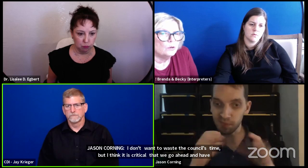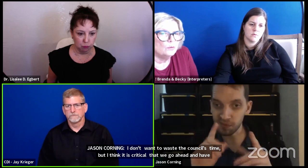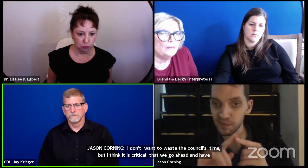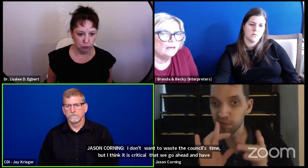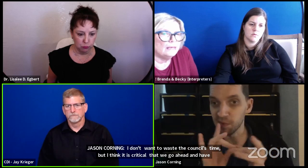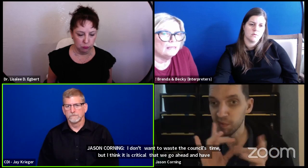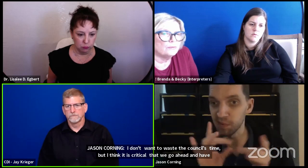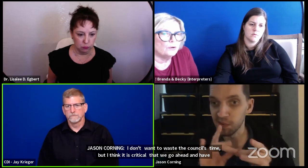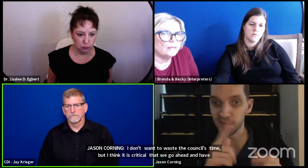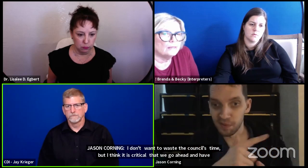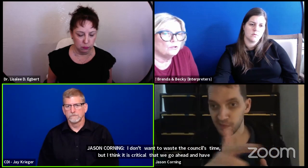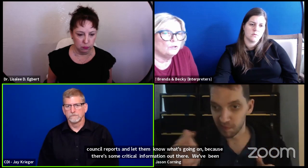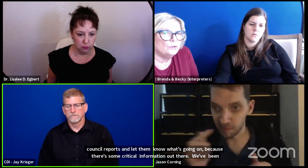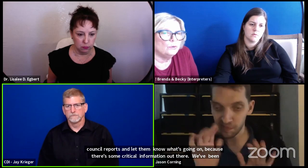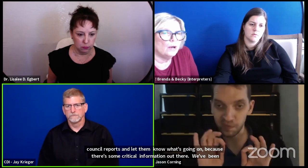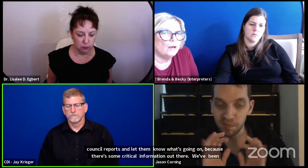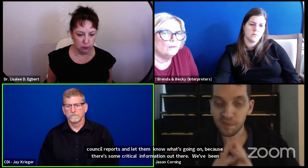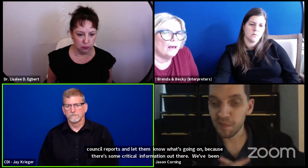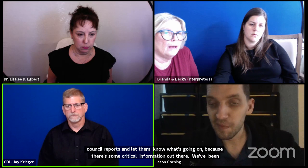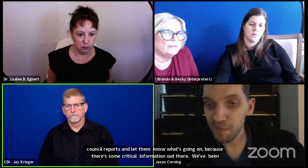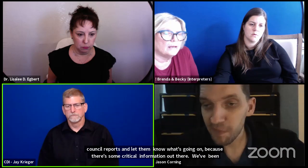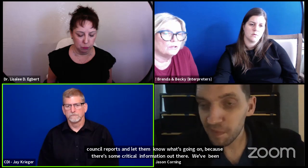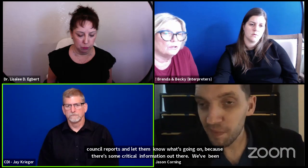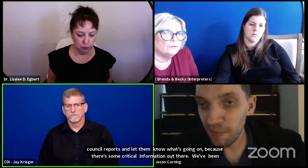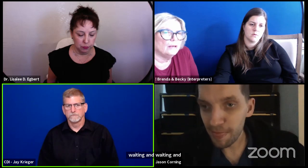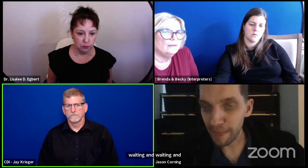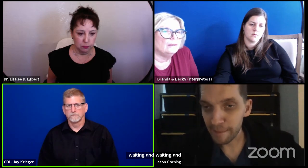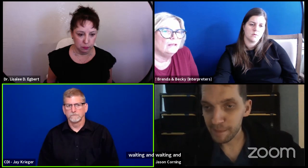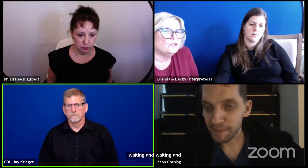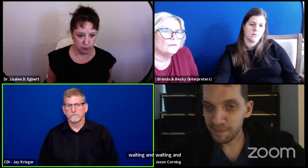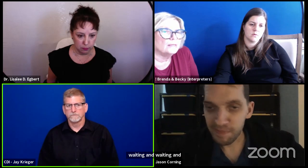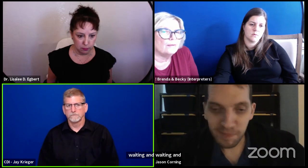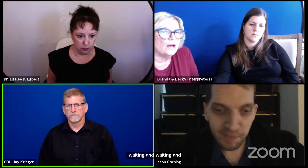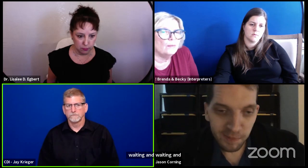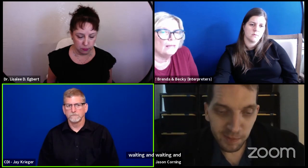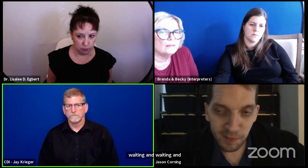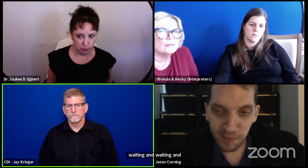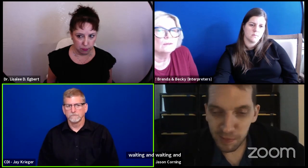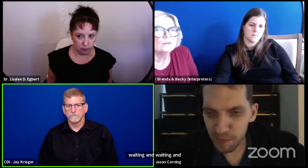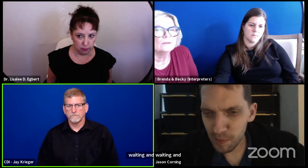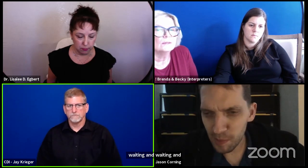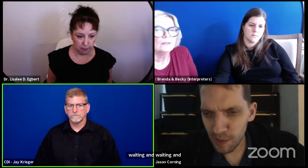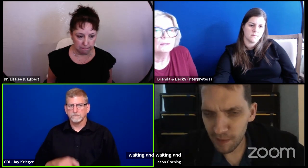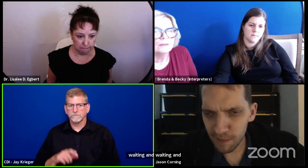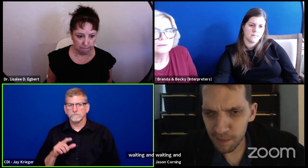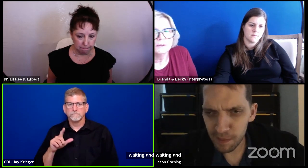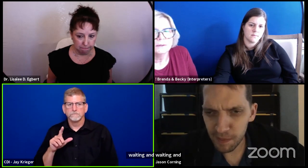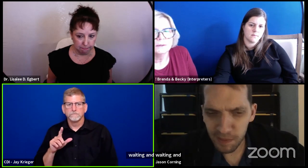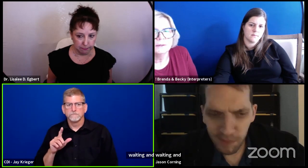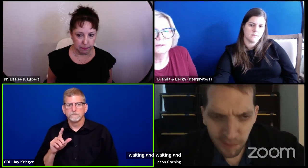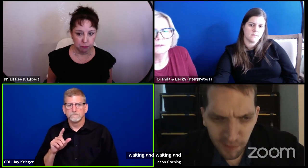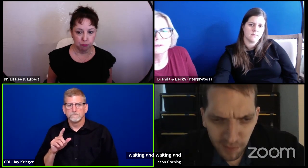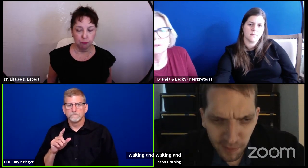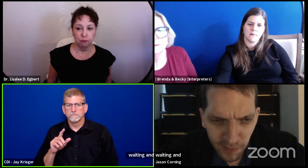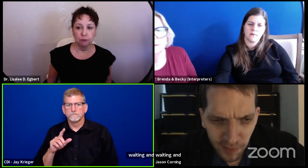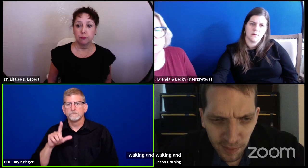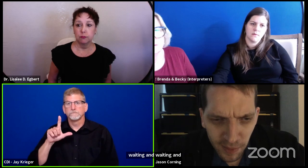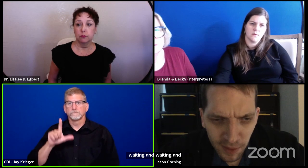So it would be nice for us to take our turn and each of us have comments.